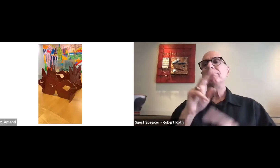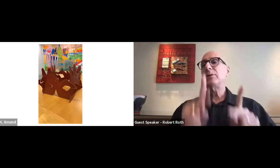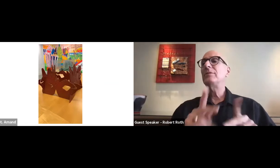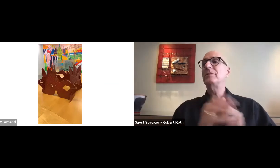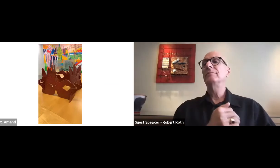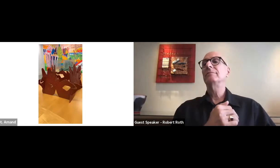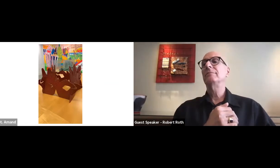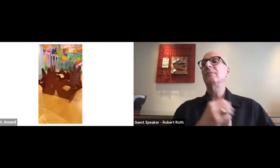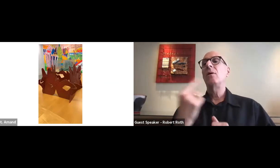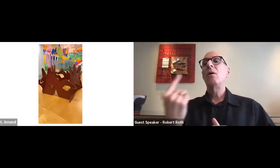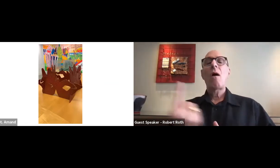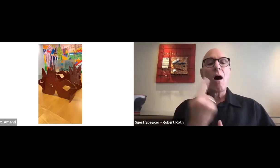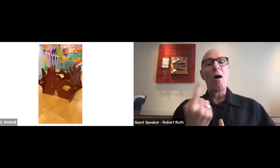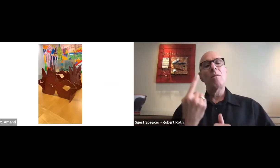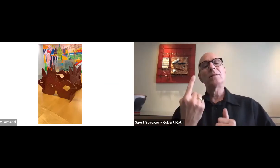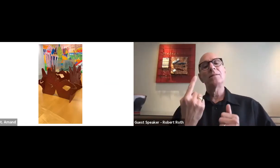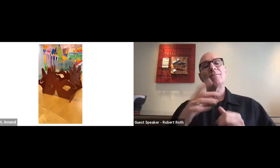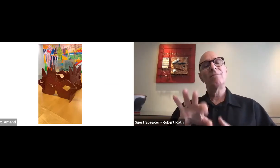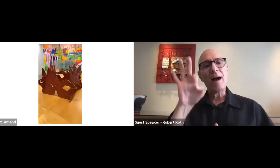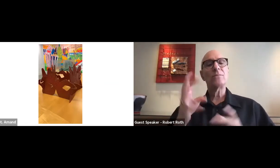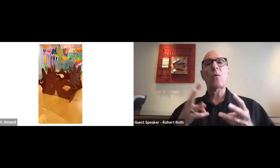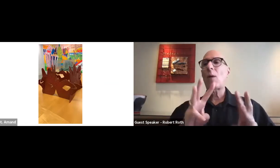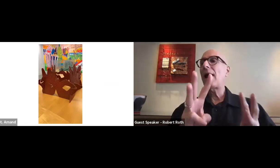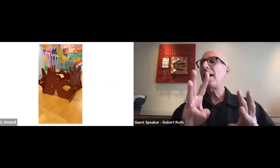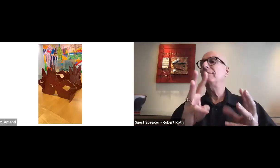And...he was just such a sweet person